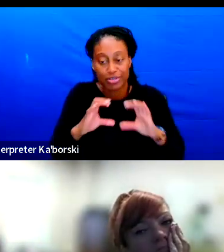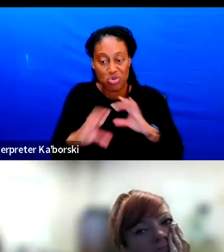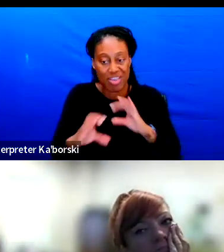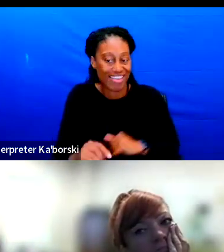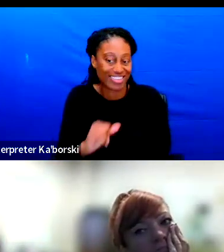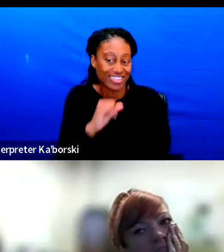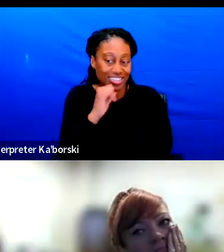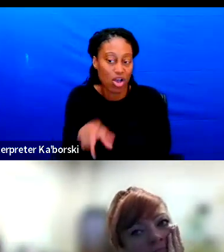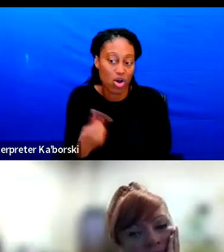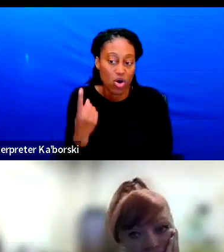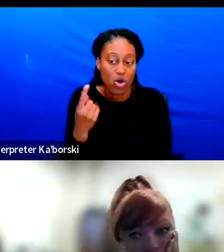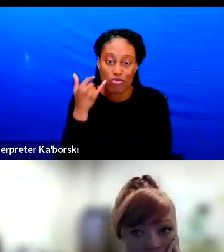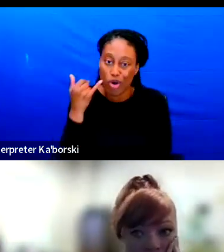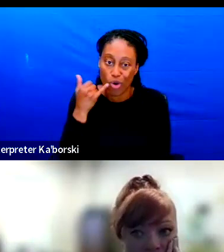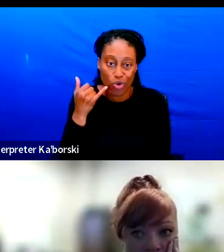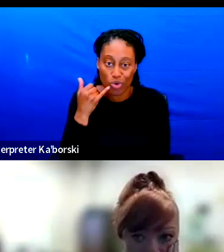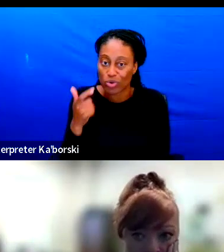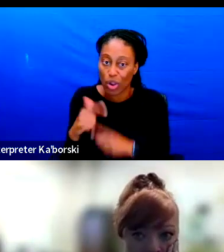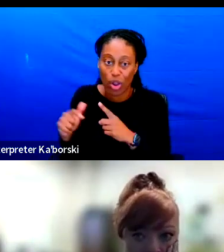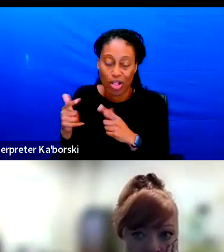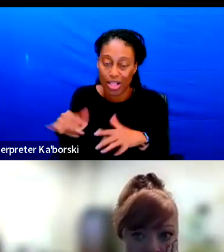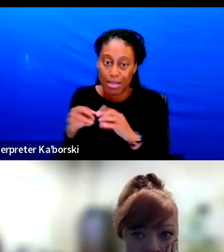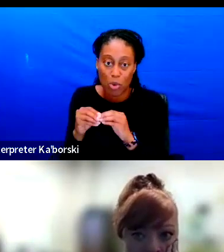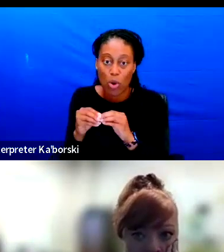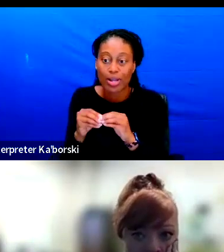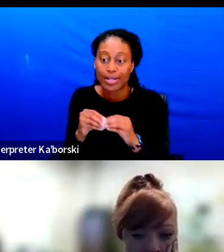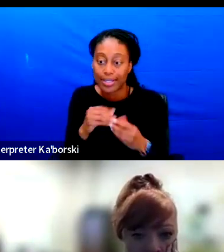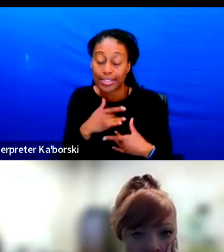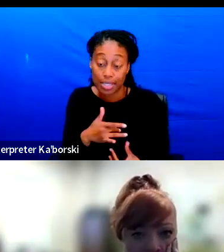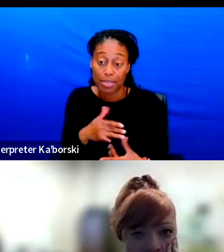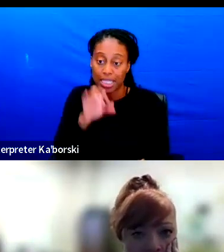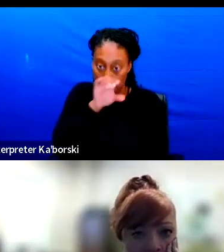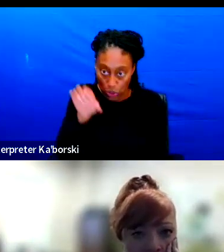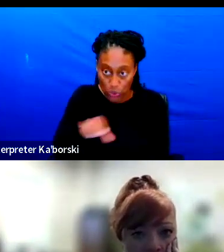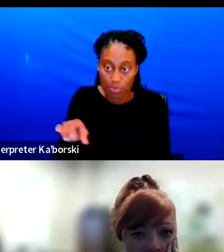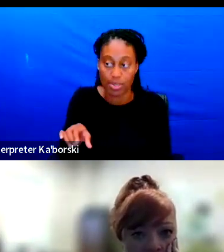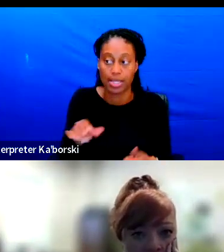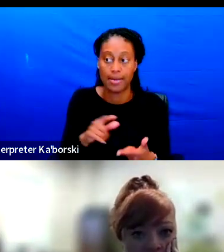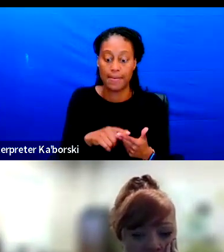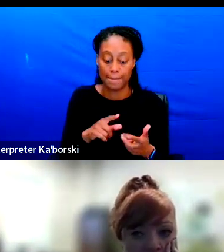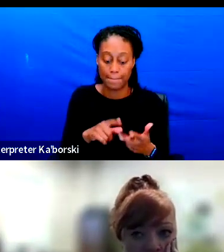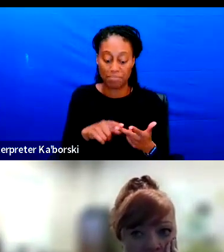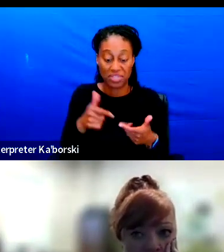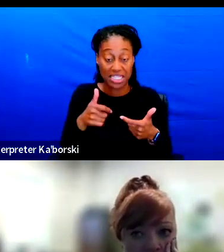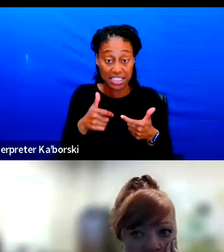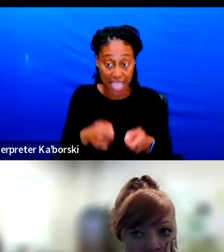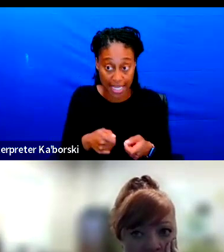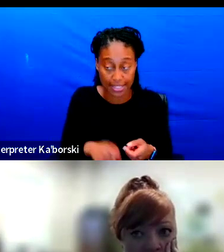Jenise Brassell: communication by a phone call. It's a lot of it is zoom Jenise Brassell: text text messaging